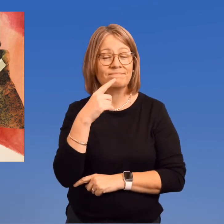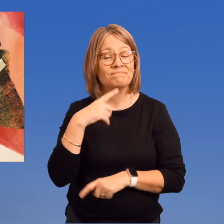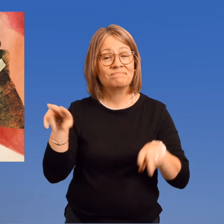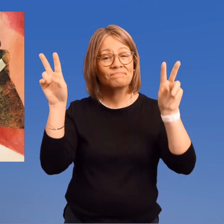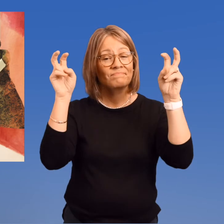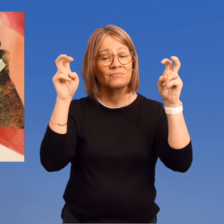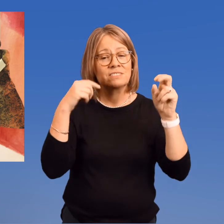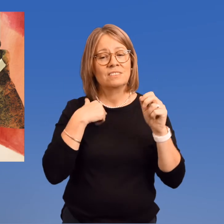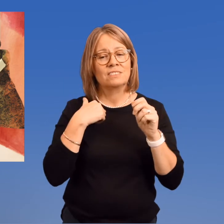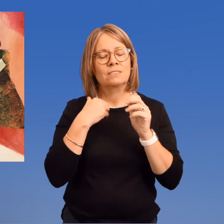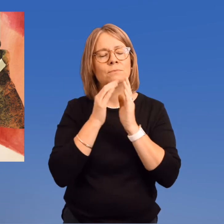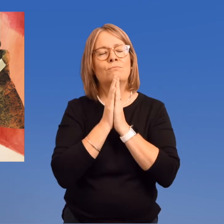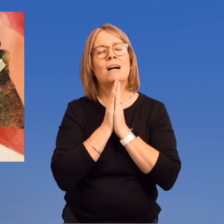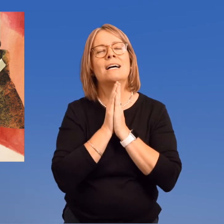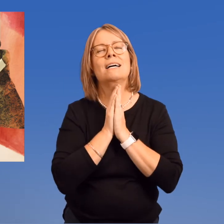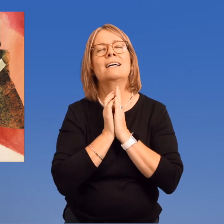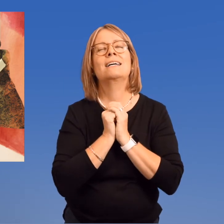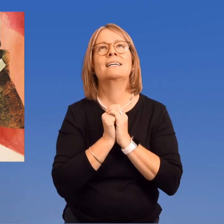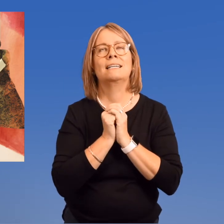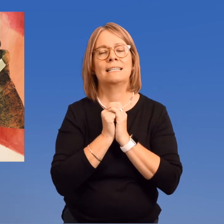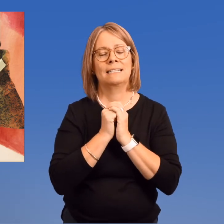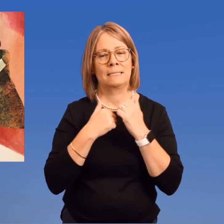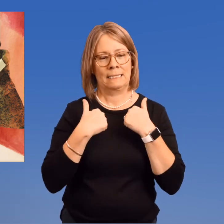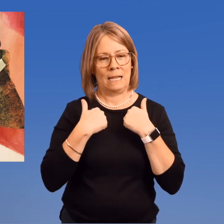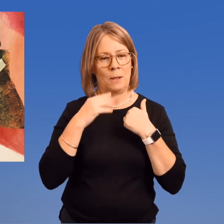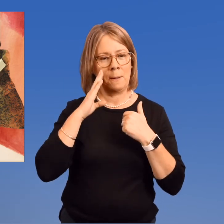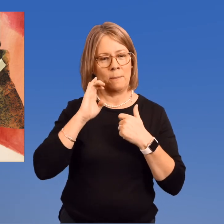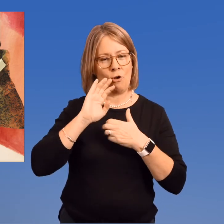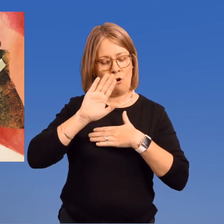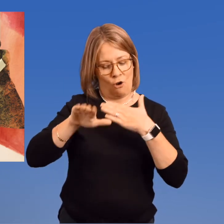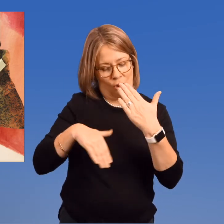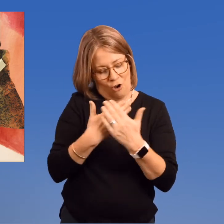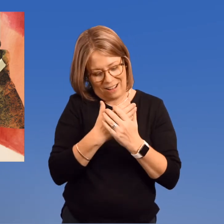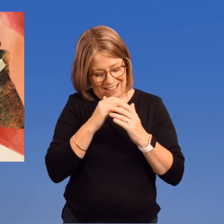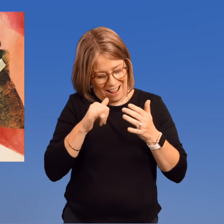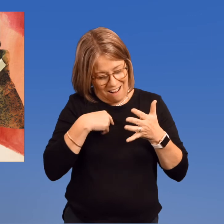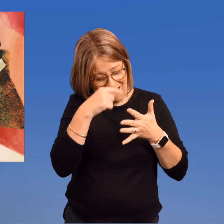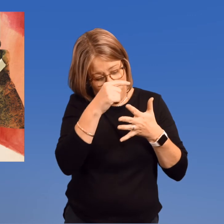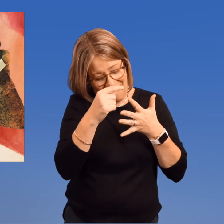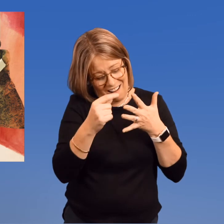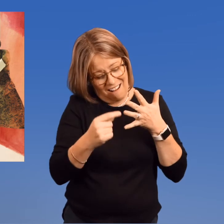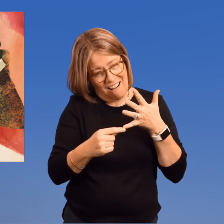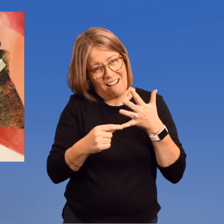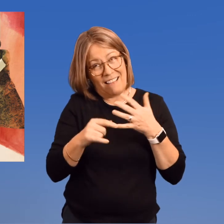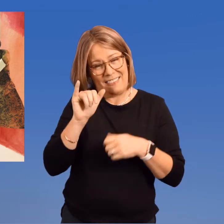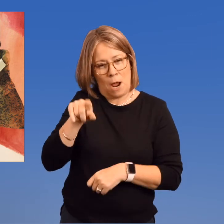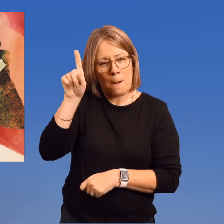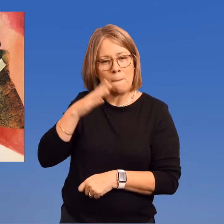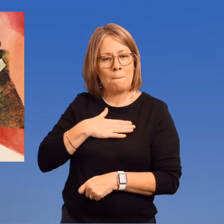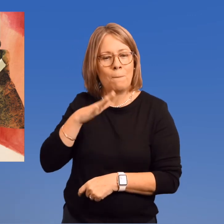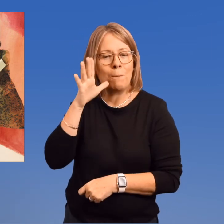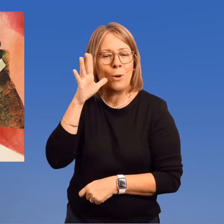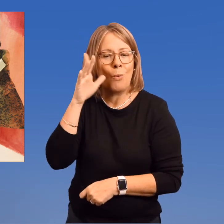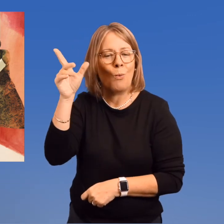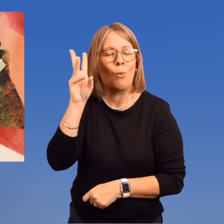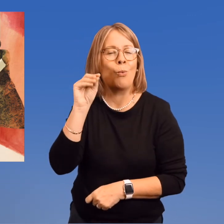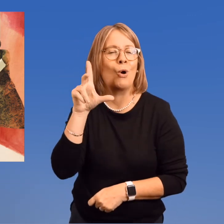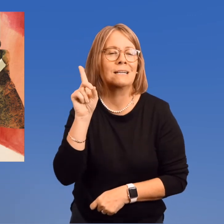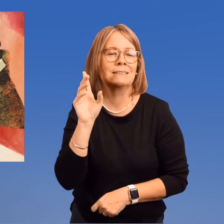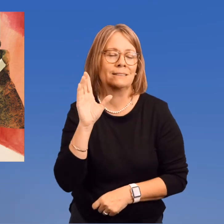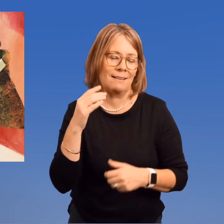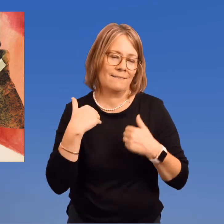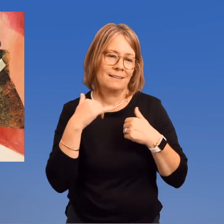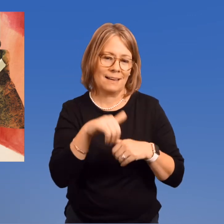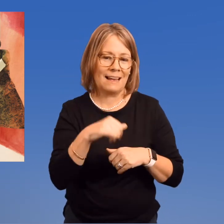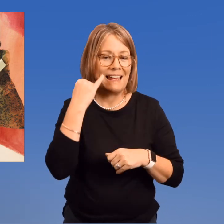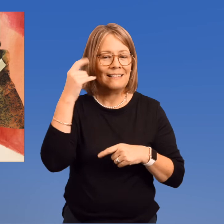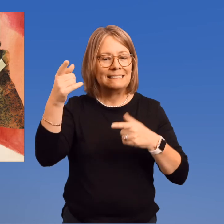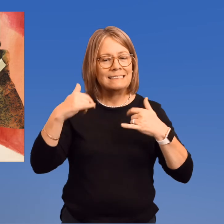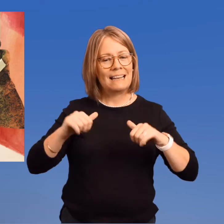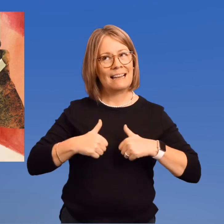I pray that I may be all that she would have been had she lived in an age